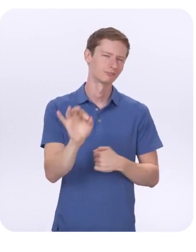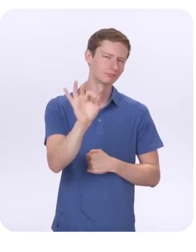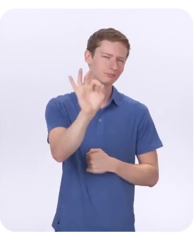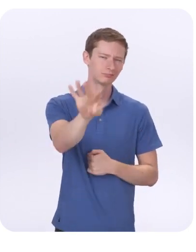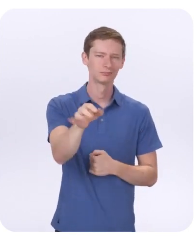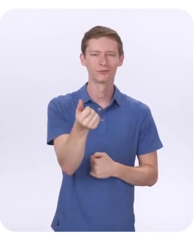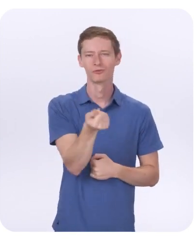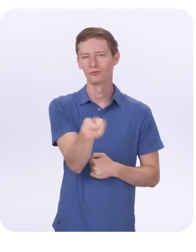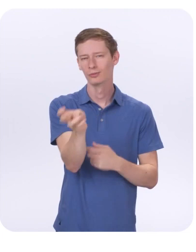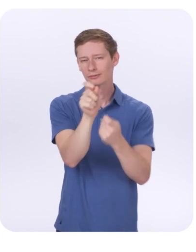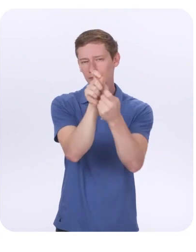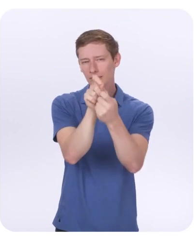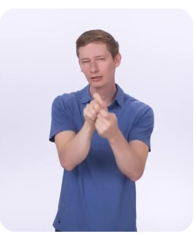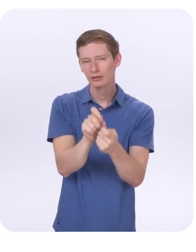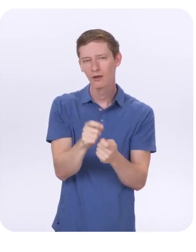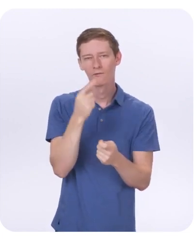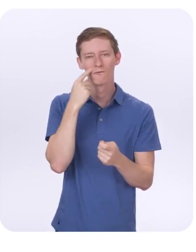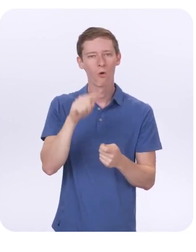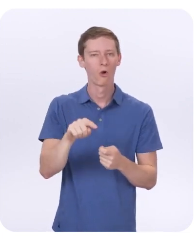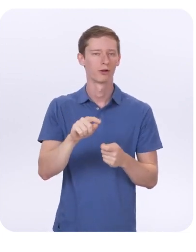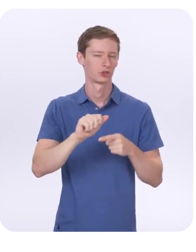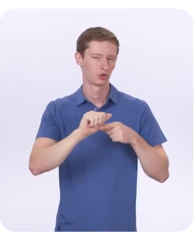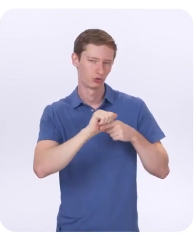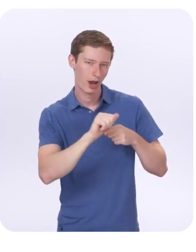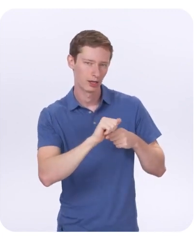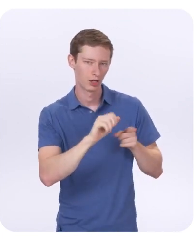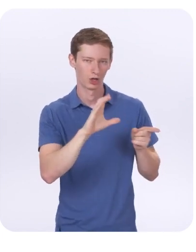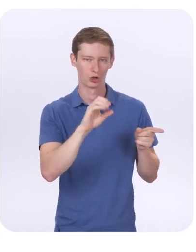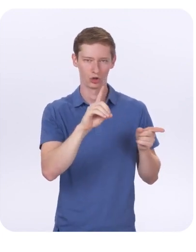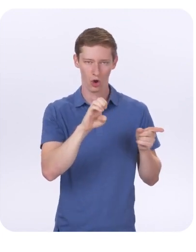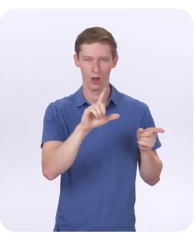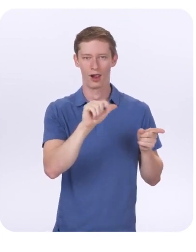training the base model is by far the most costly part.